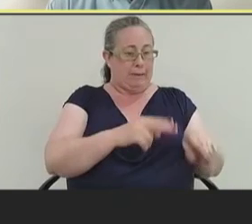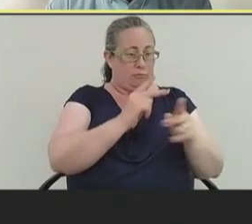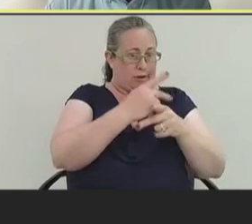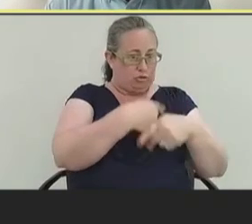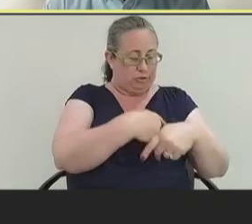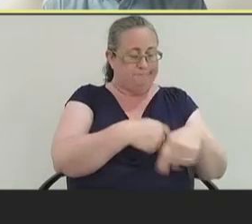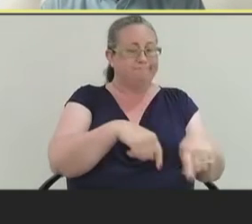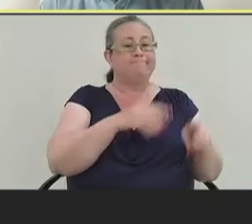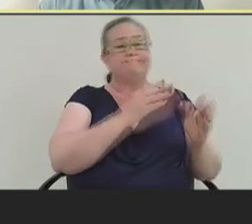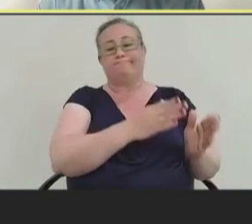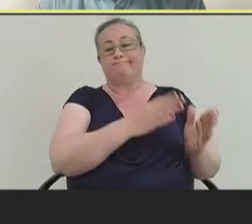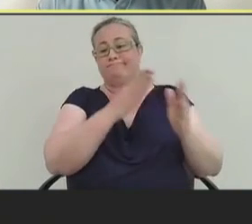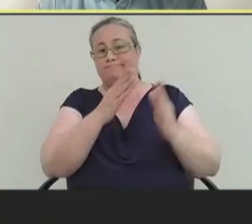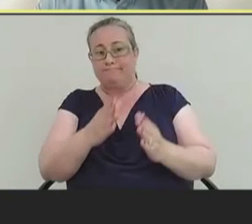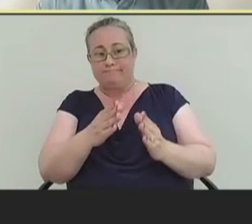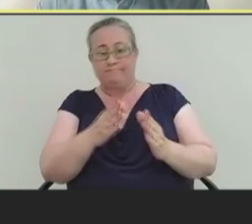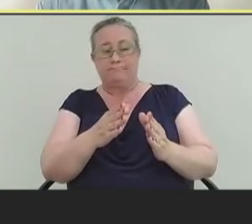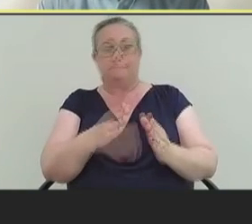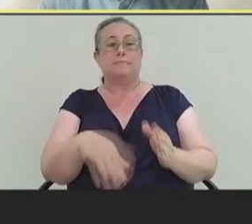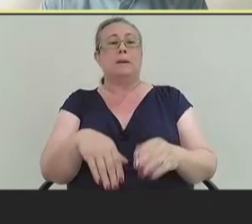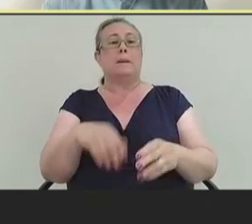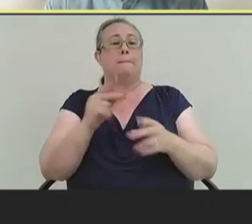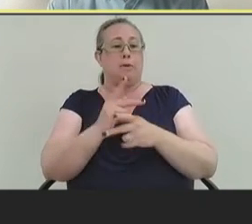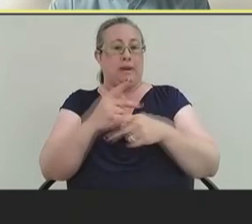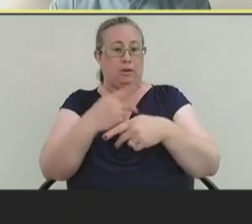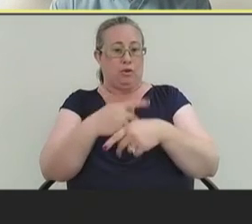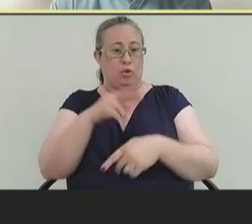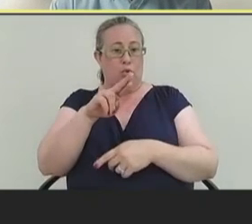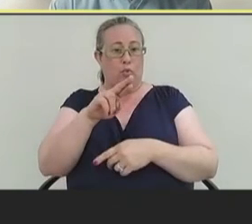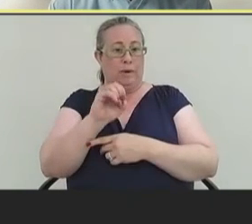moving across to the right to our production of recombinant technologies and ongoing